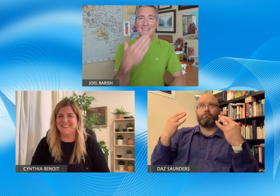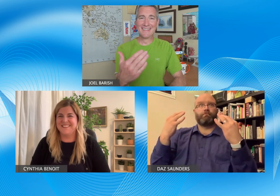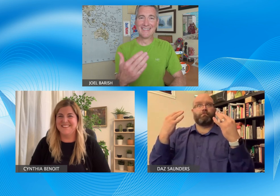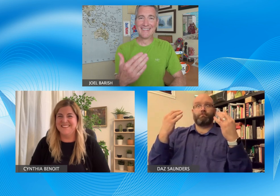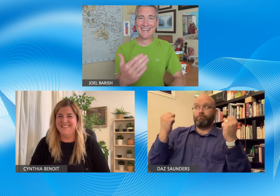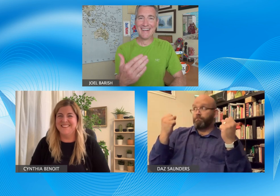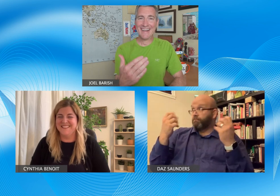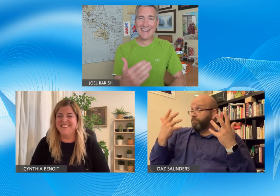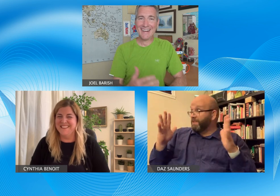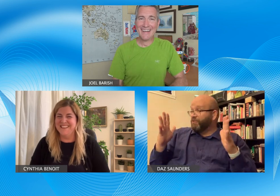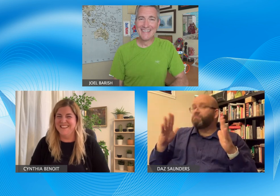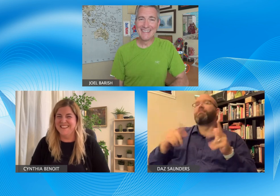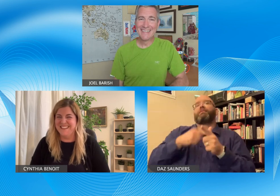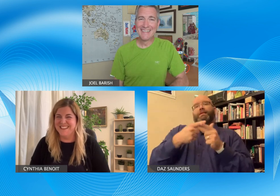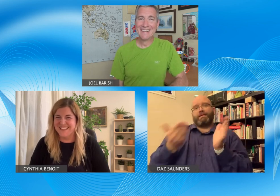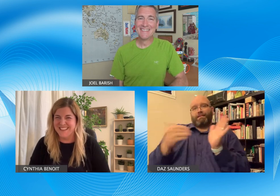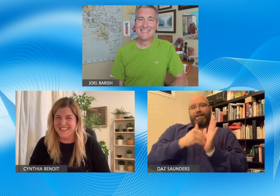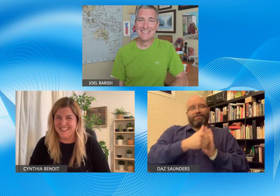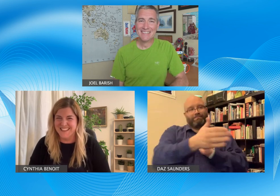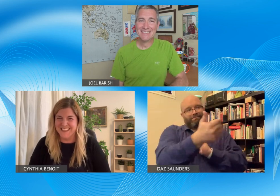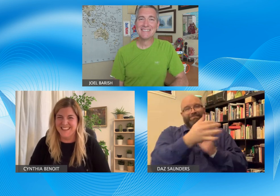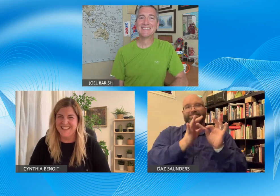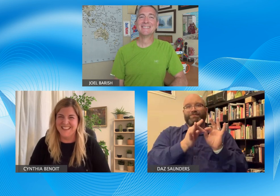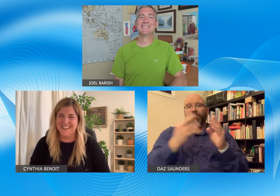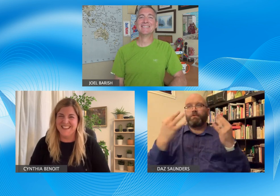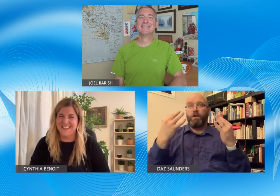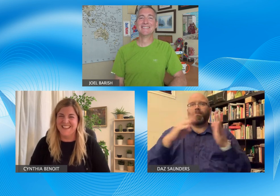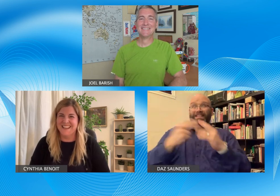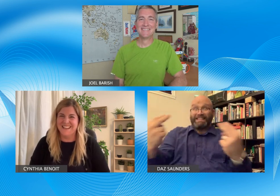I would tell the interpreters to stop and allow me to sign without simultaneous translation.